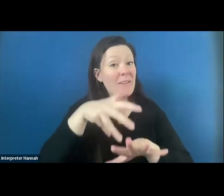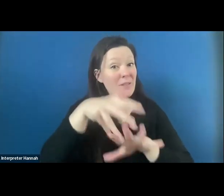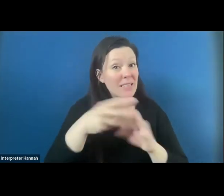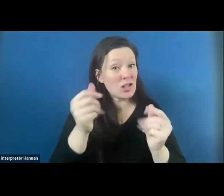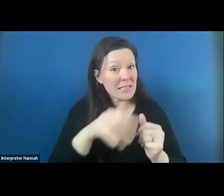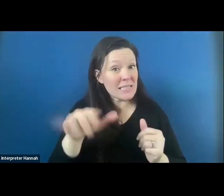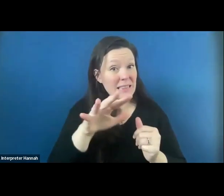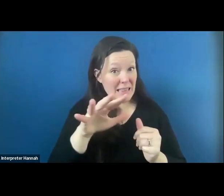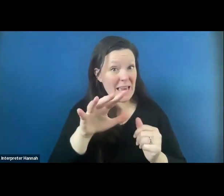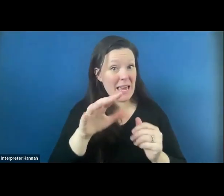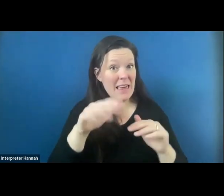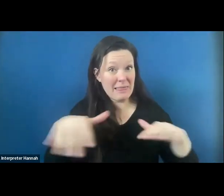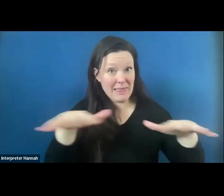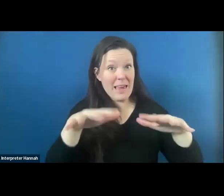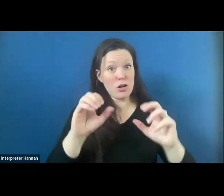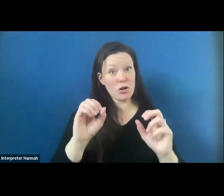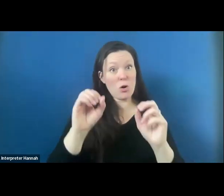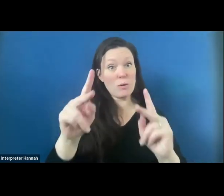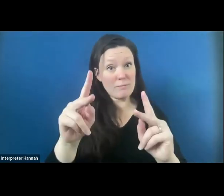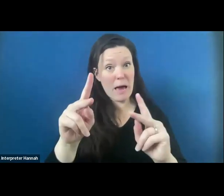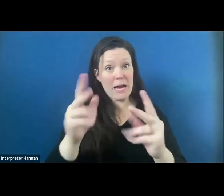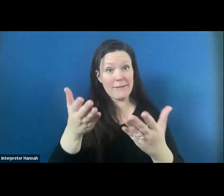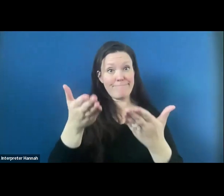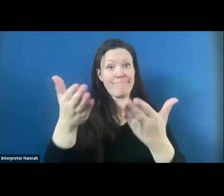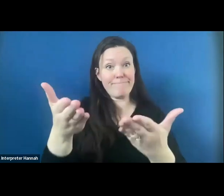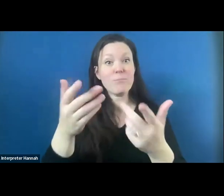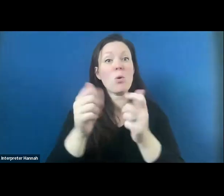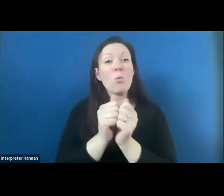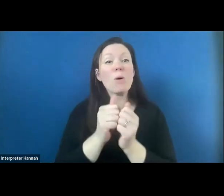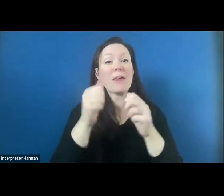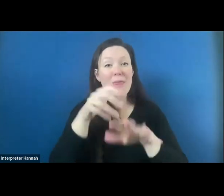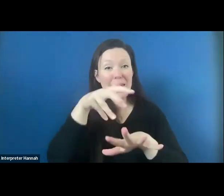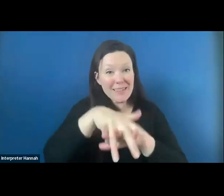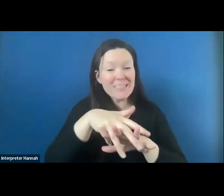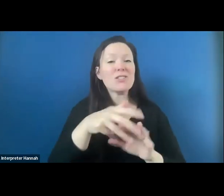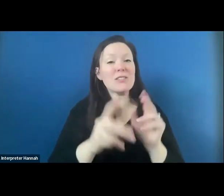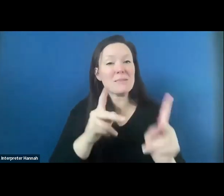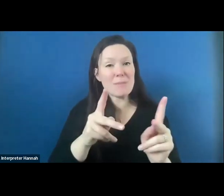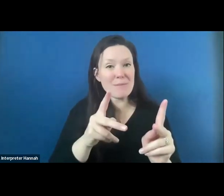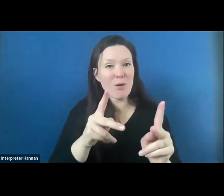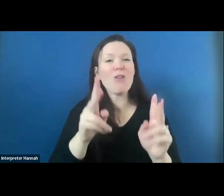and we can return to that right relationship with Unci Maka, our grandmother earth, and really show the way forward